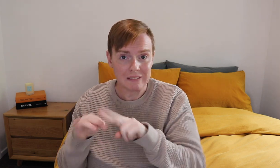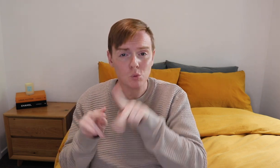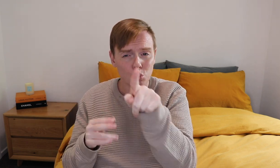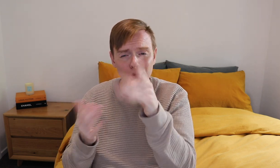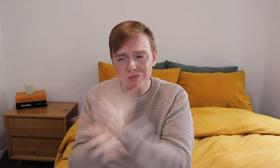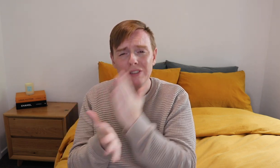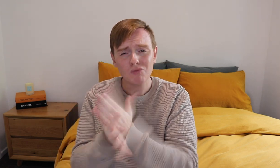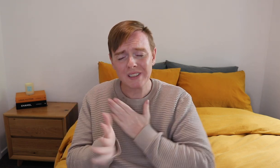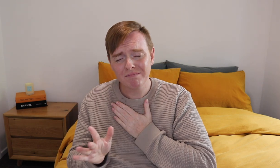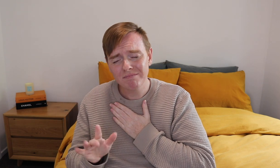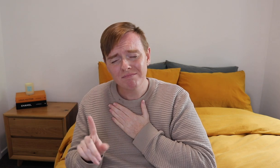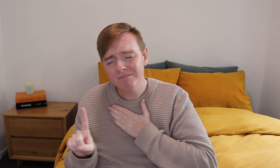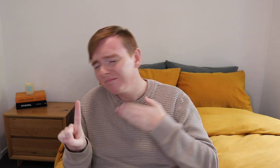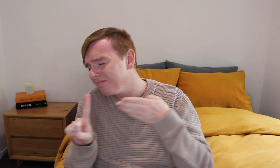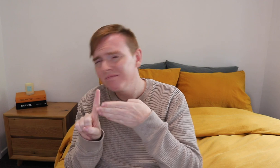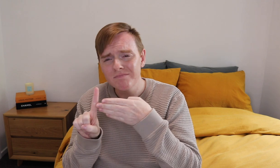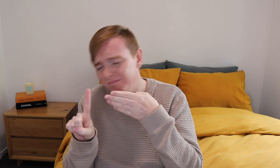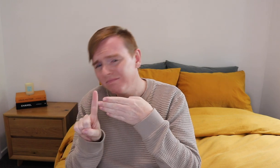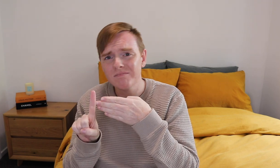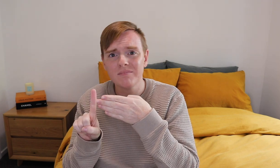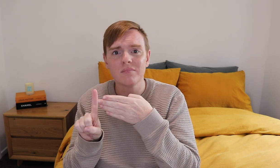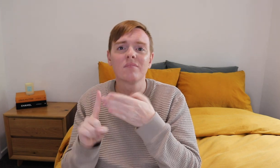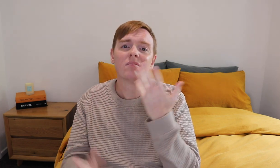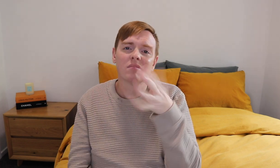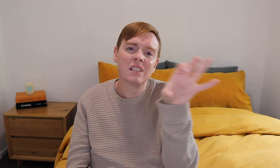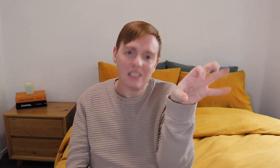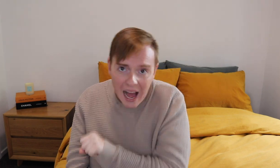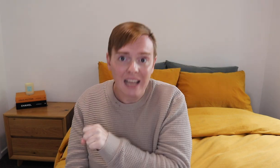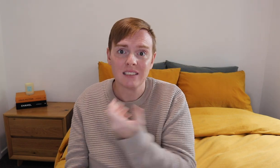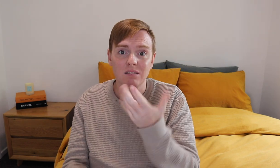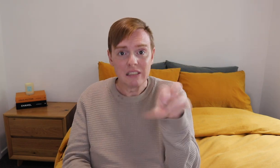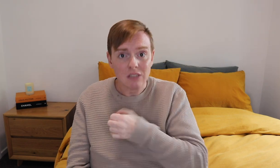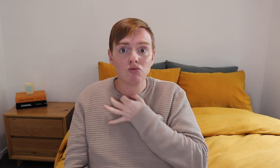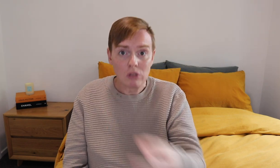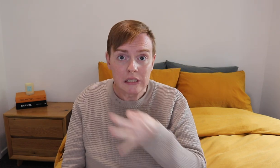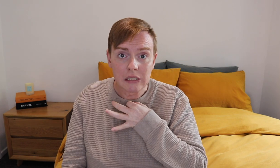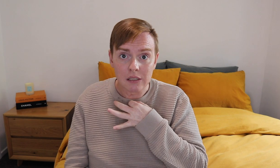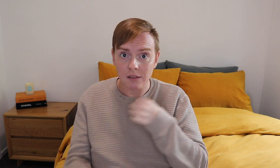If you really like this person - take the risk!